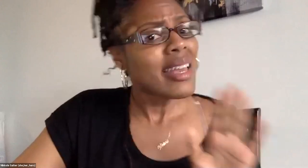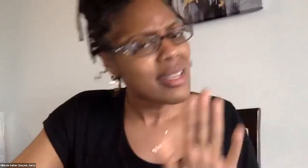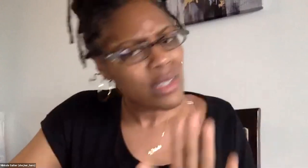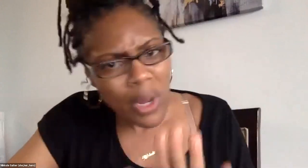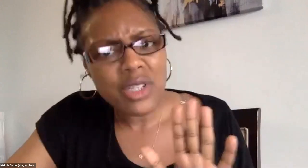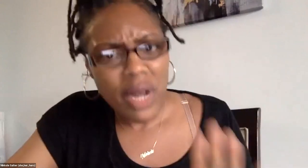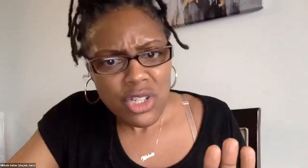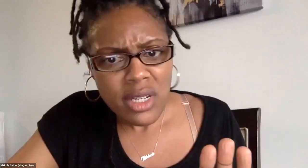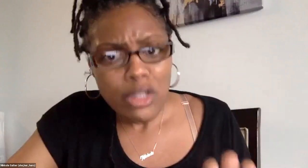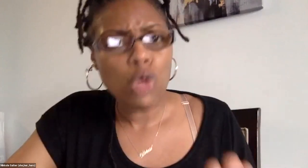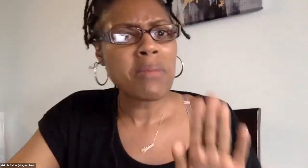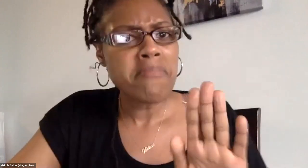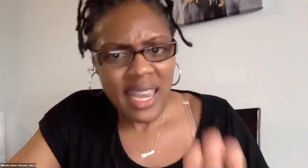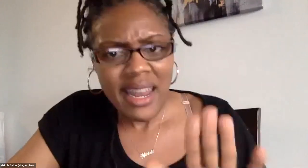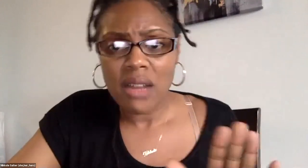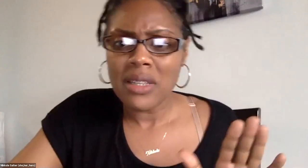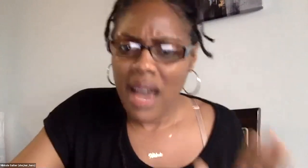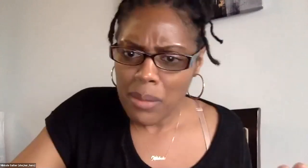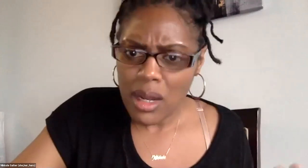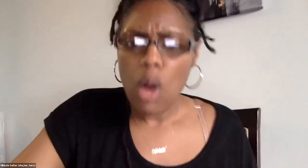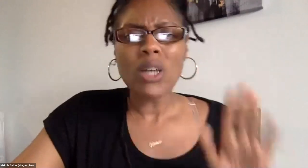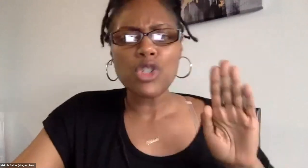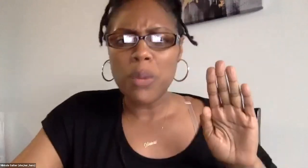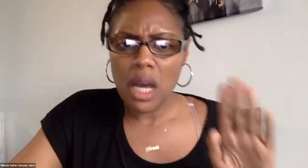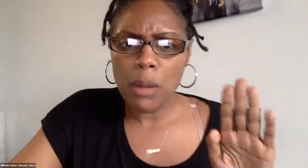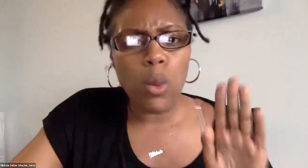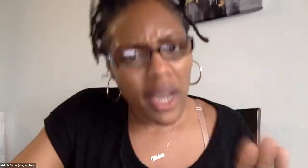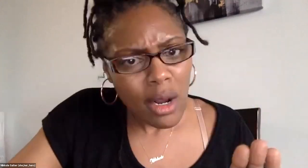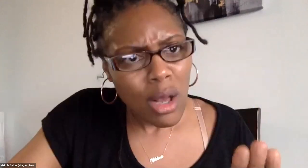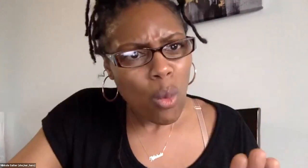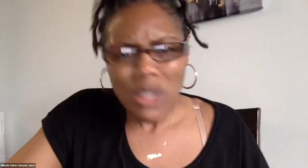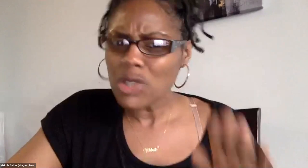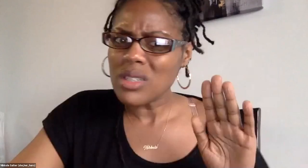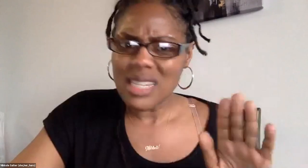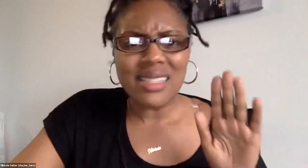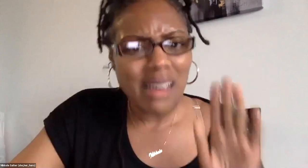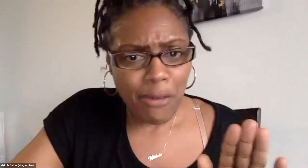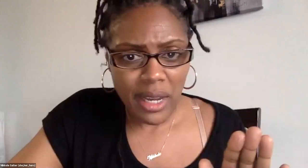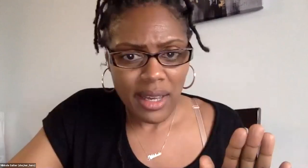It is a transgression to remain out of alignment once you become aware, once you see the suffering.